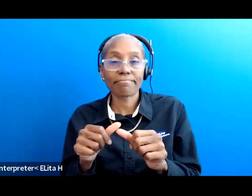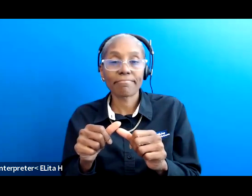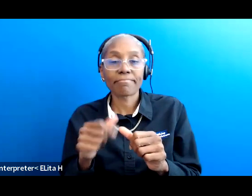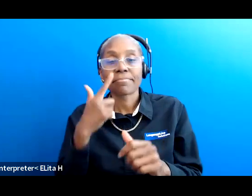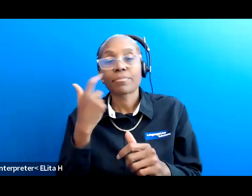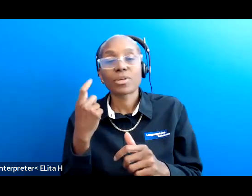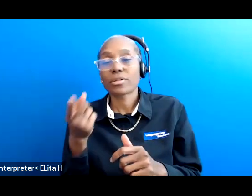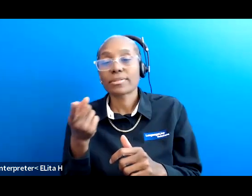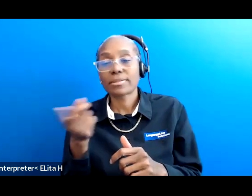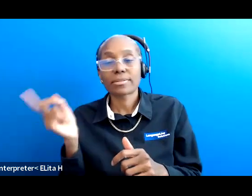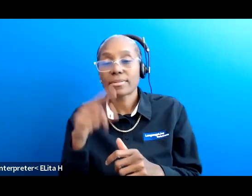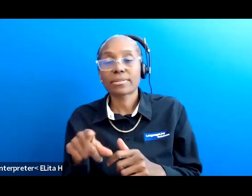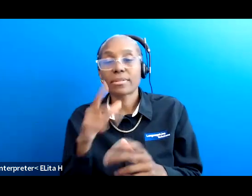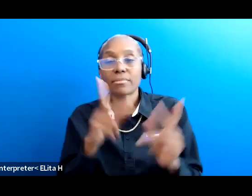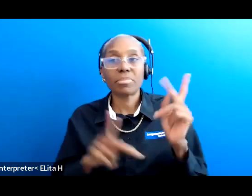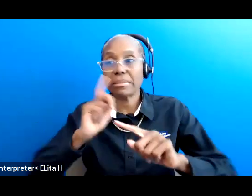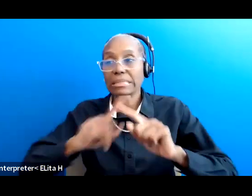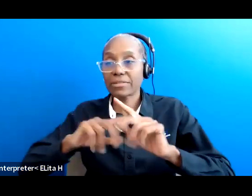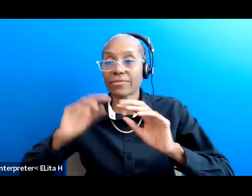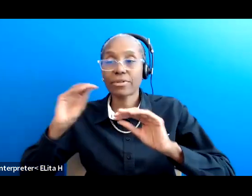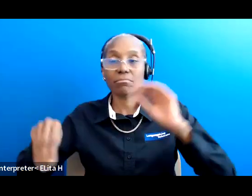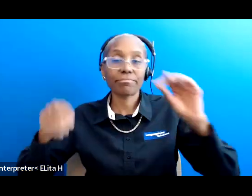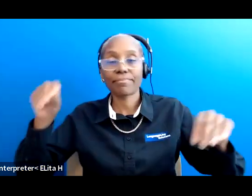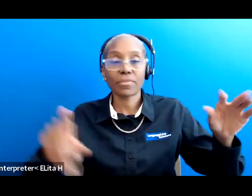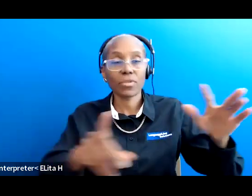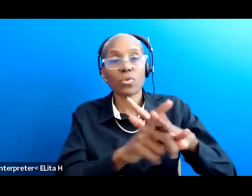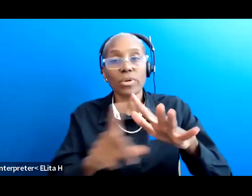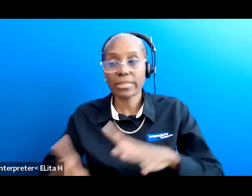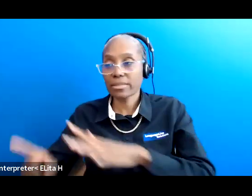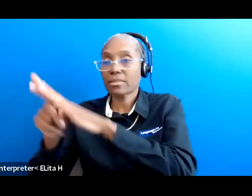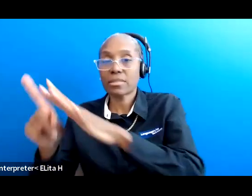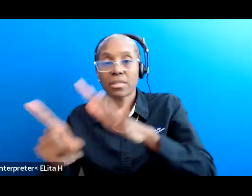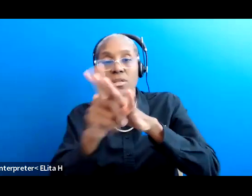people in different organizations will help sometimes buy equipment.